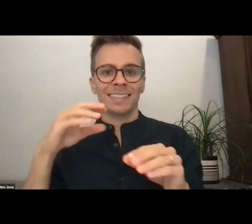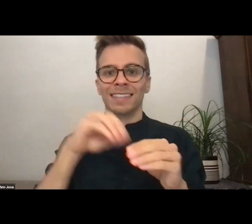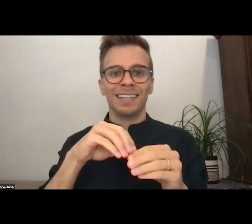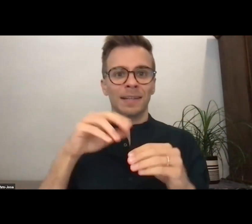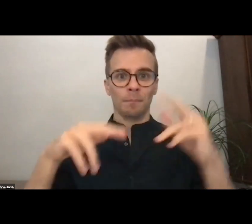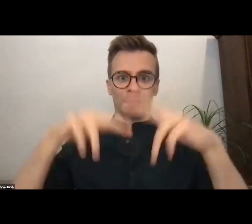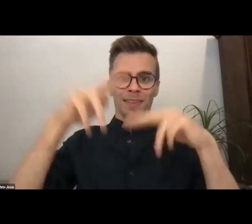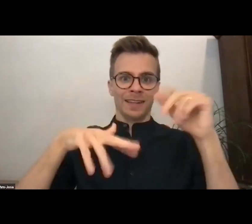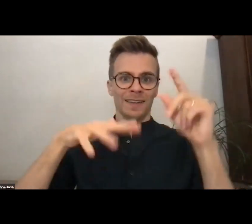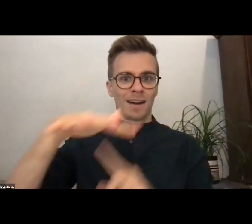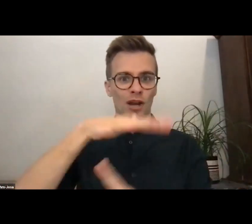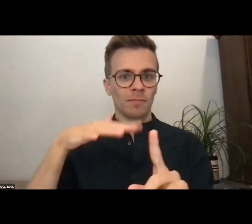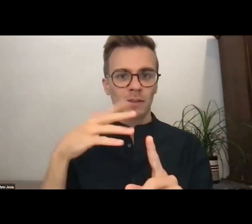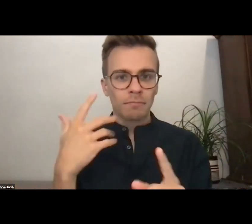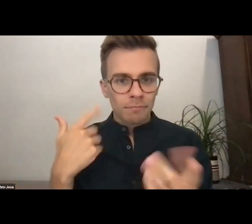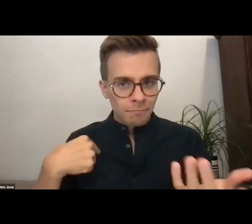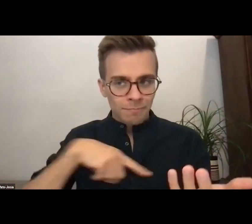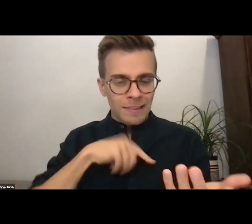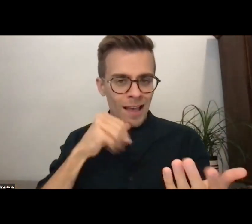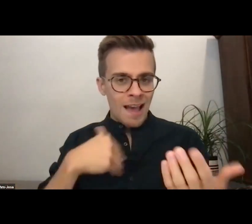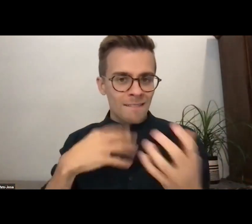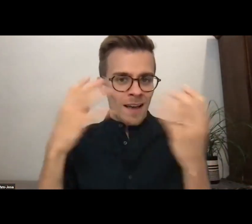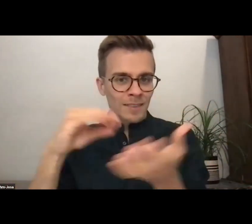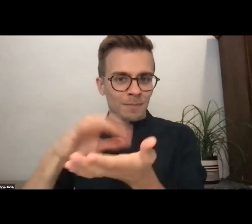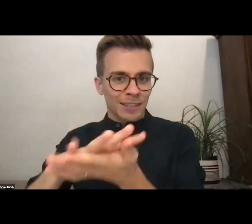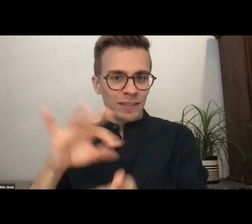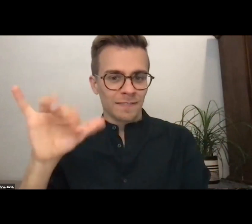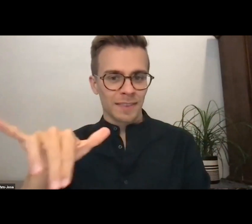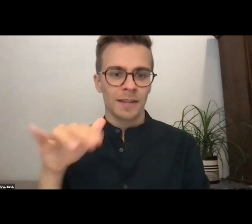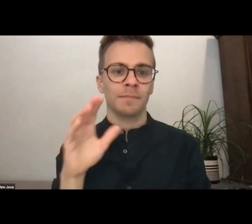to live in cities? And in these buildings and environments that are designed this way?